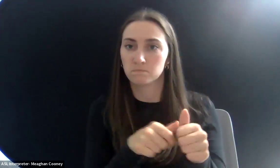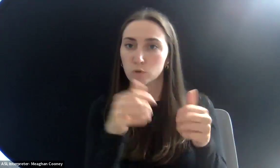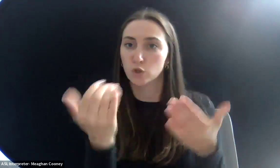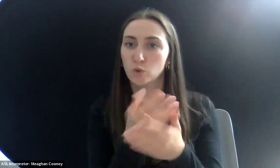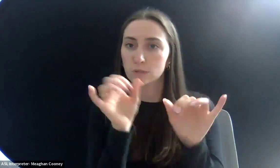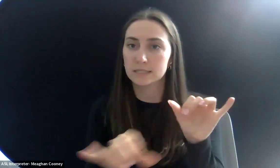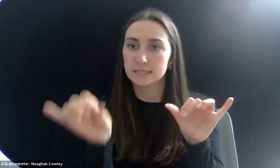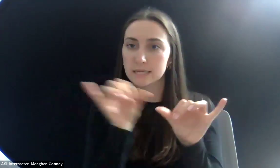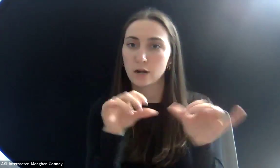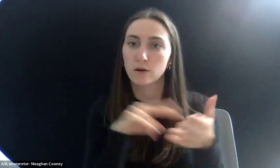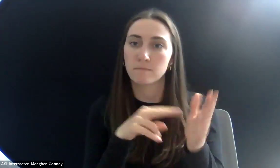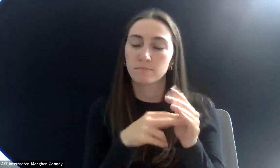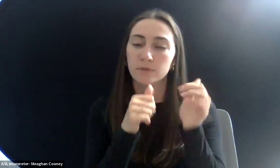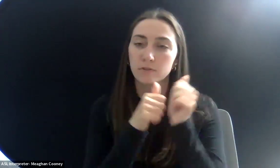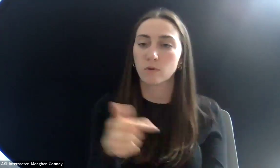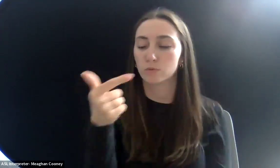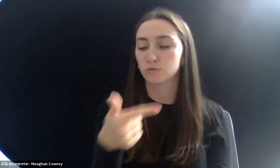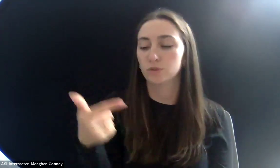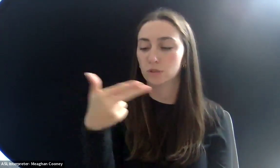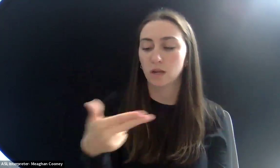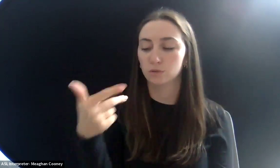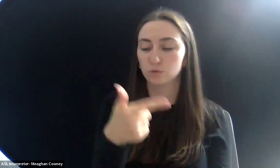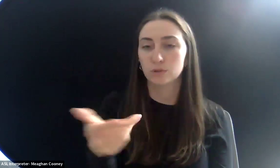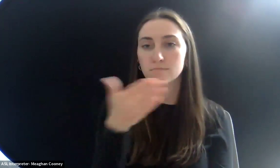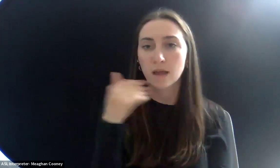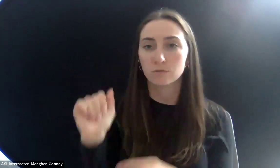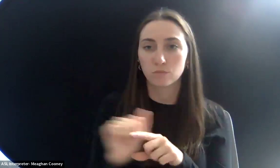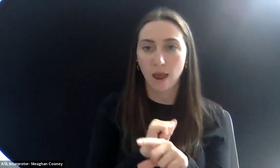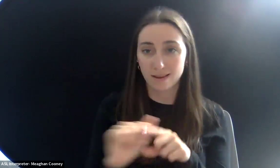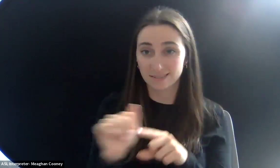following GHG best practices and that allows you to save the time